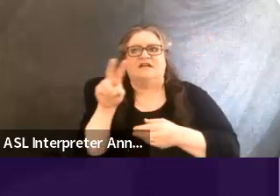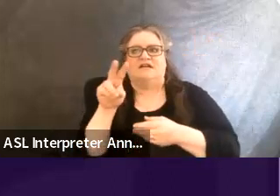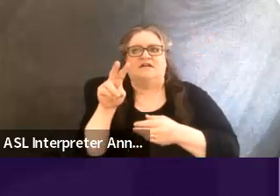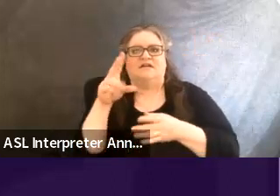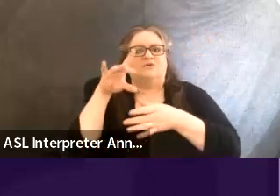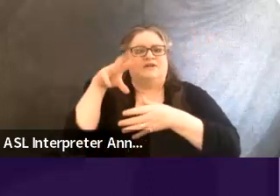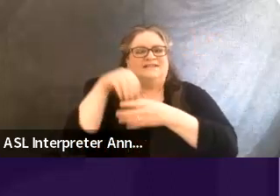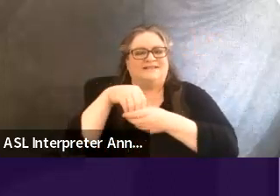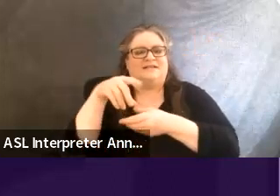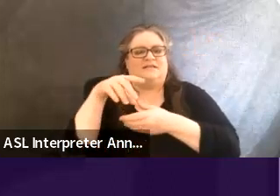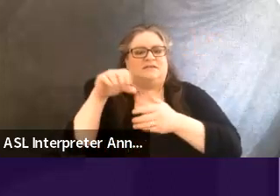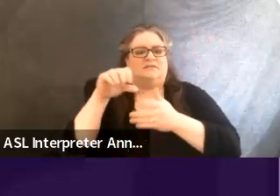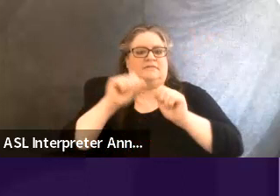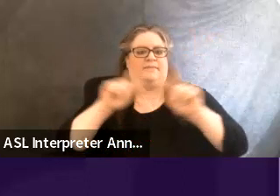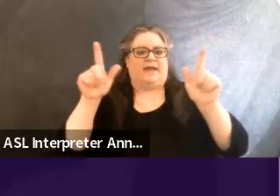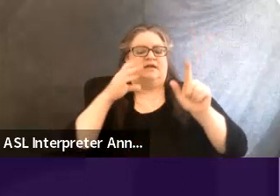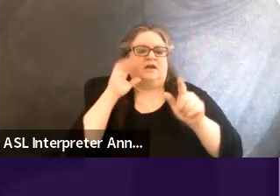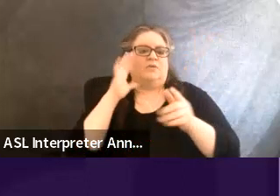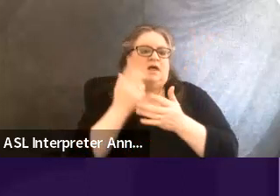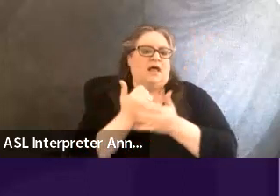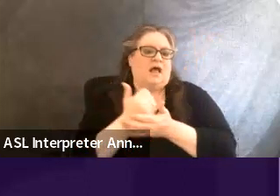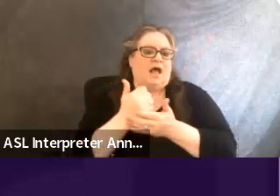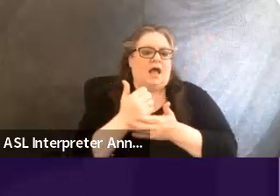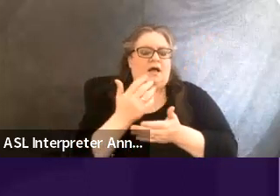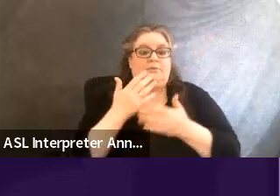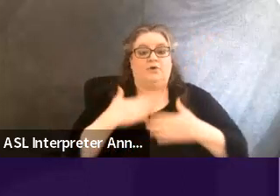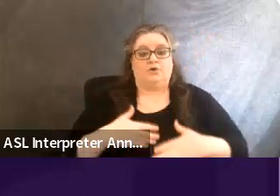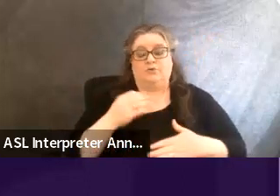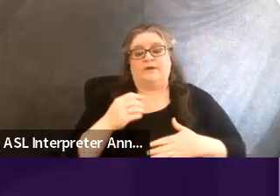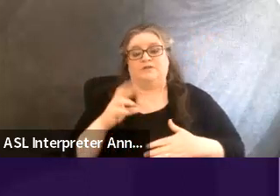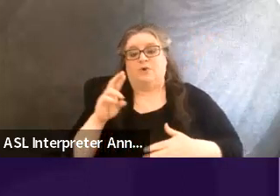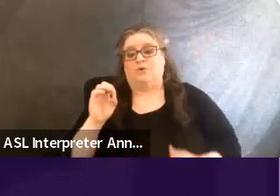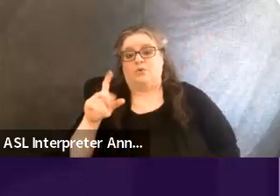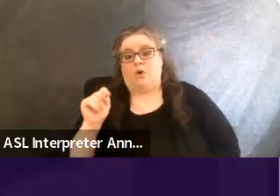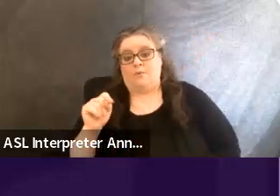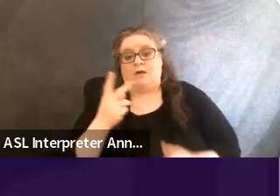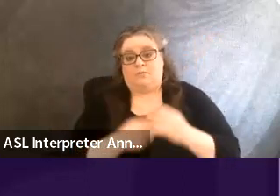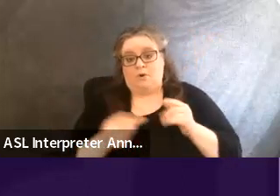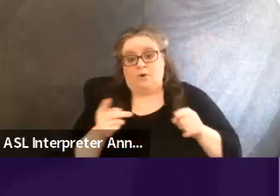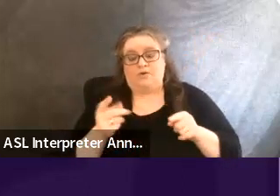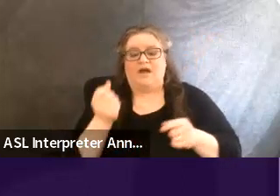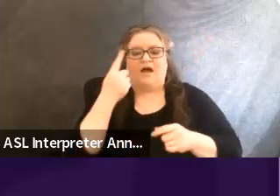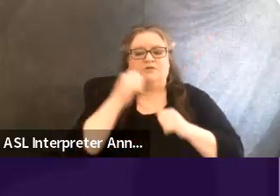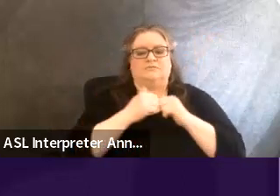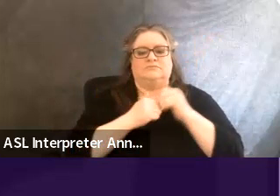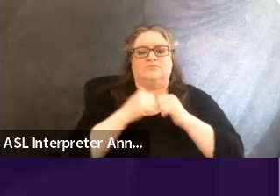and it also helps both humans and robots or software alike understand the structure of the content.